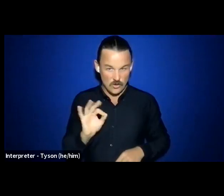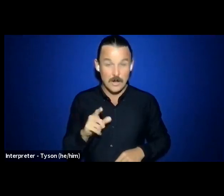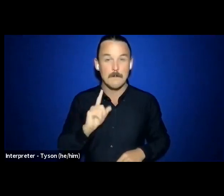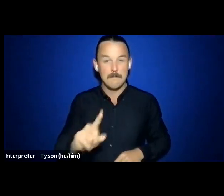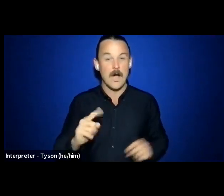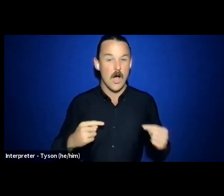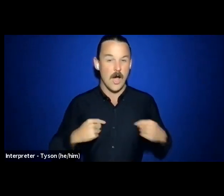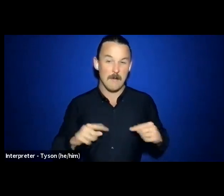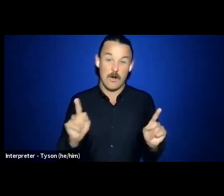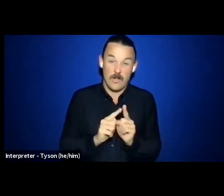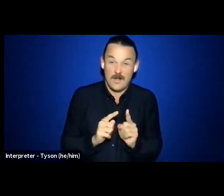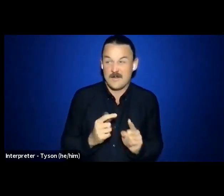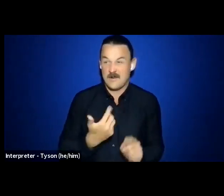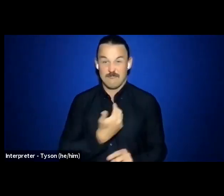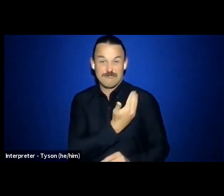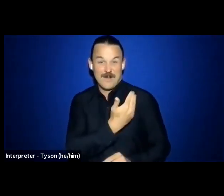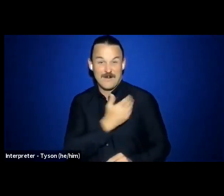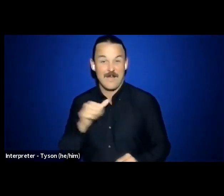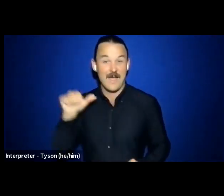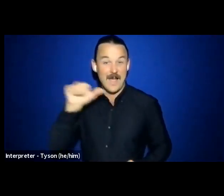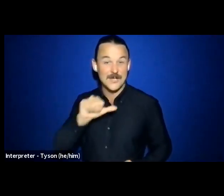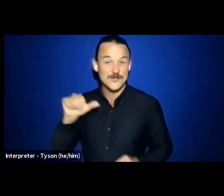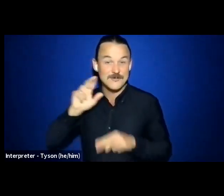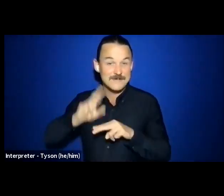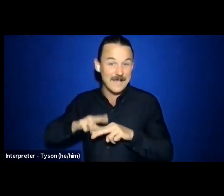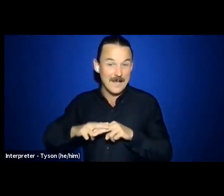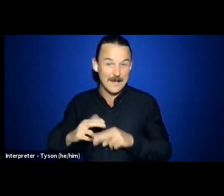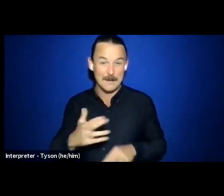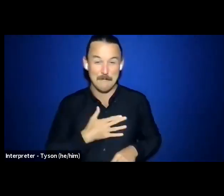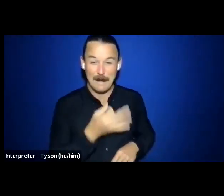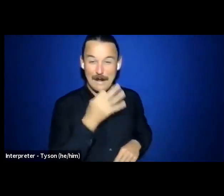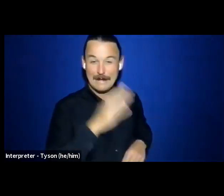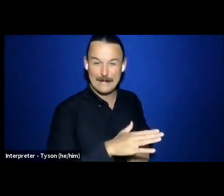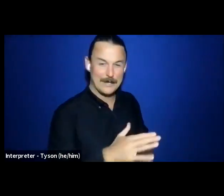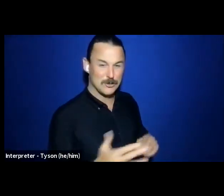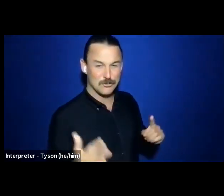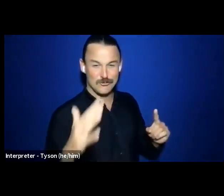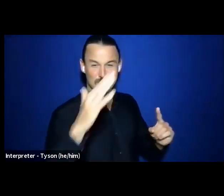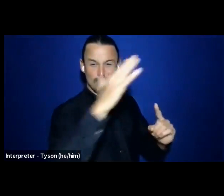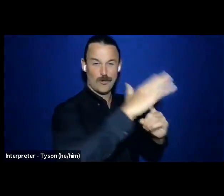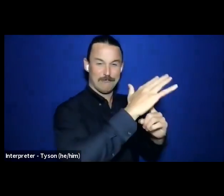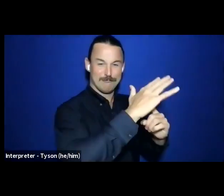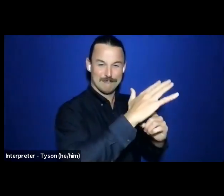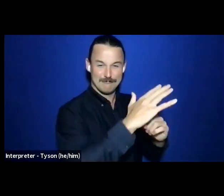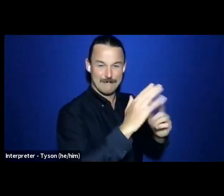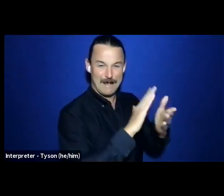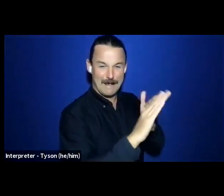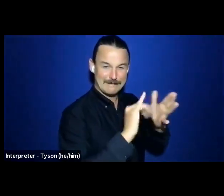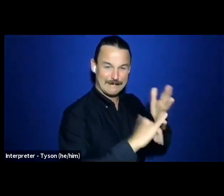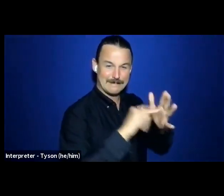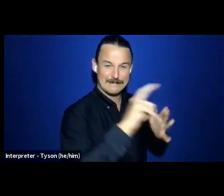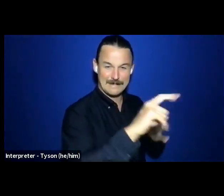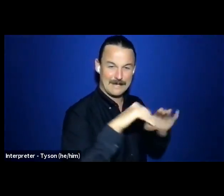To my knowledge, but, like so To my knowledge, but like some proud Asian to add. d whose kid has topped d whose kid has topped the HSBC